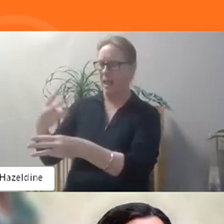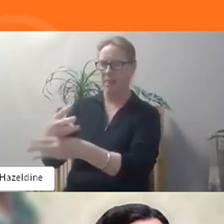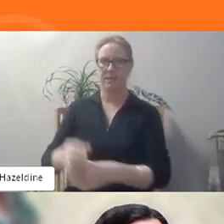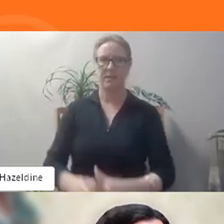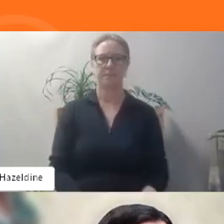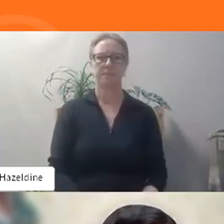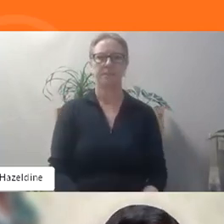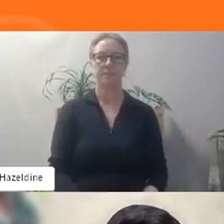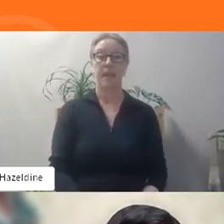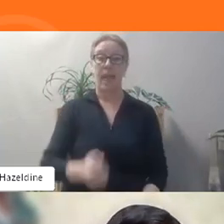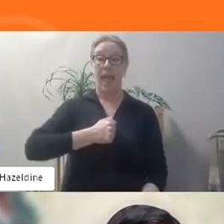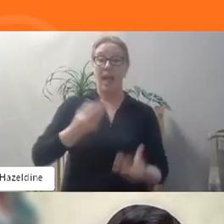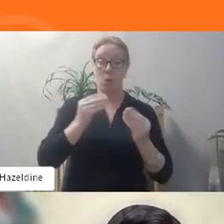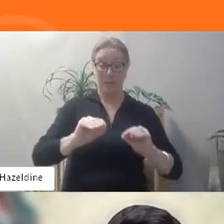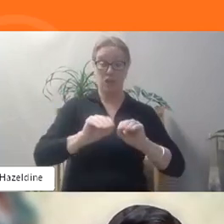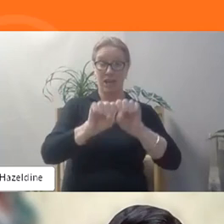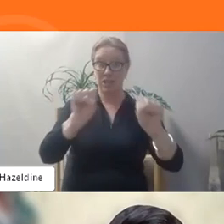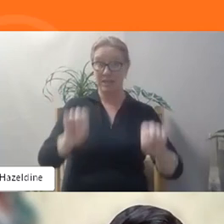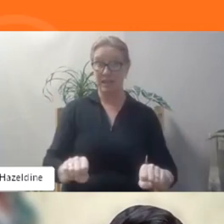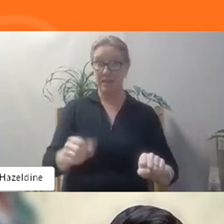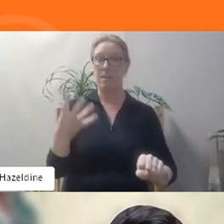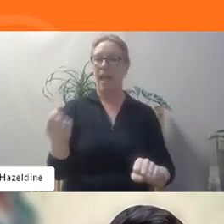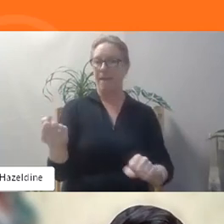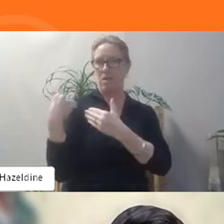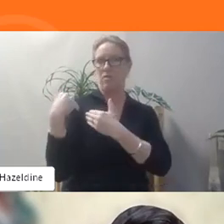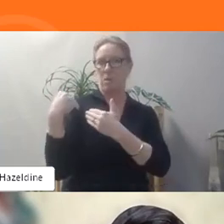Our education system therefore has an obligation to teach all